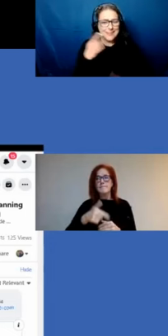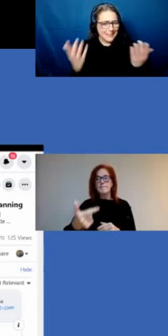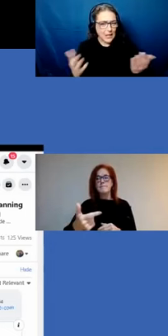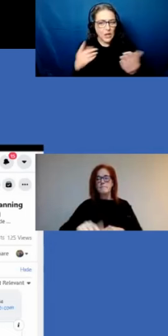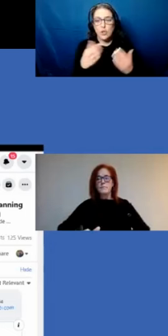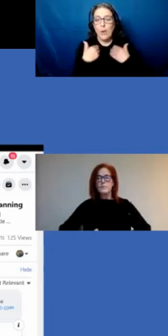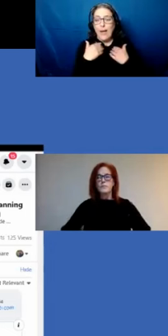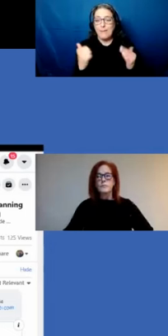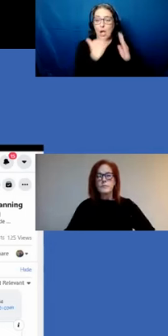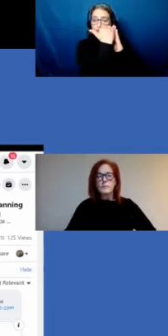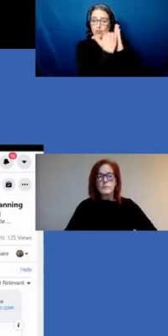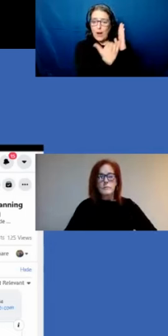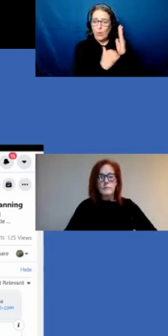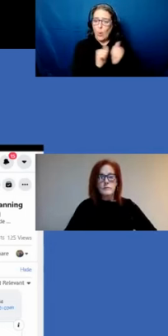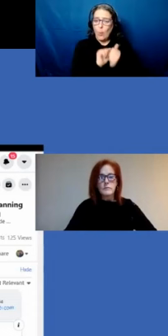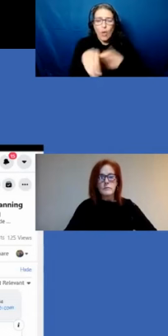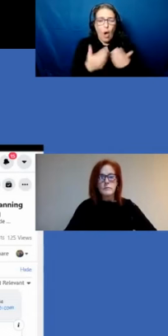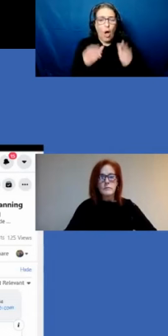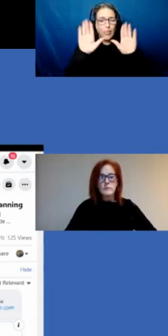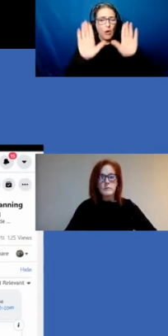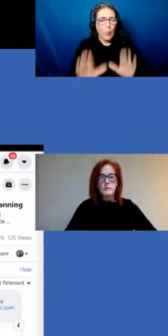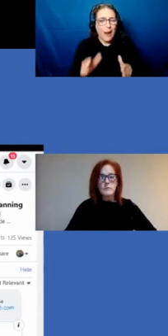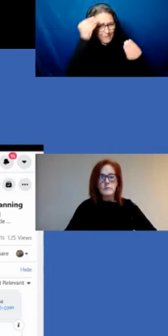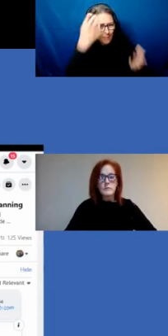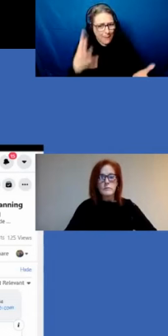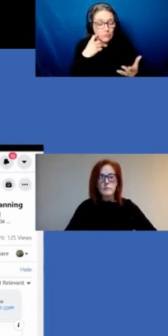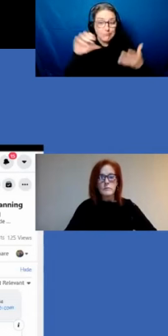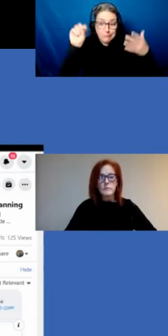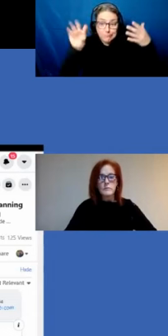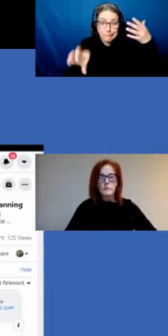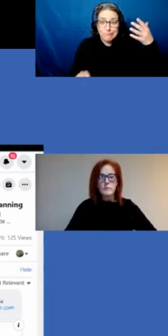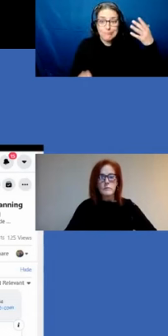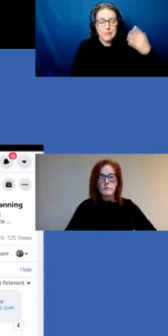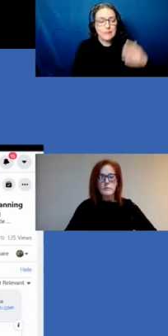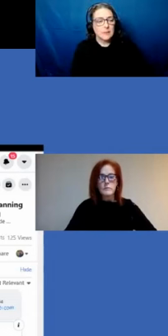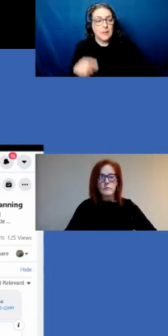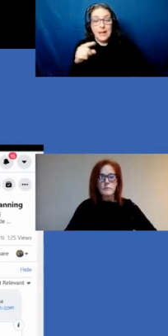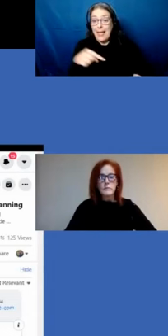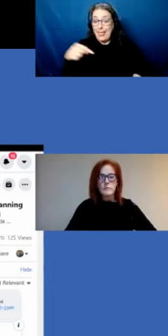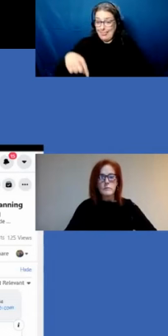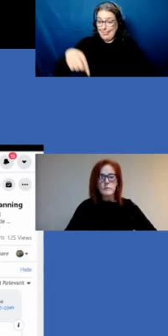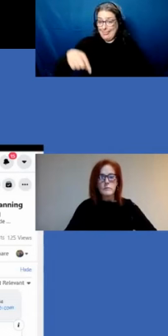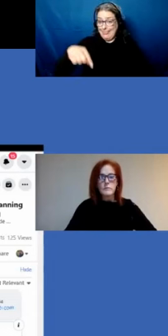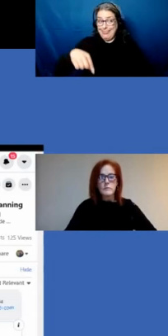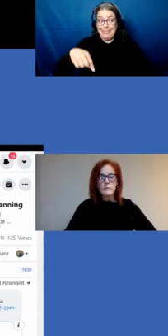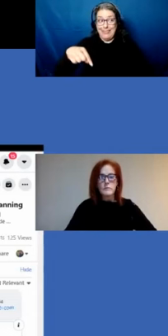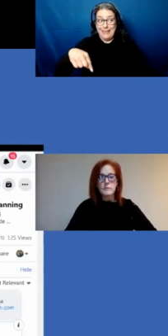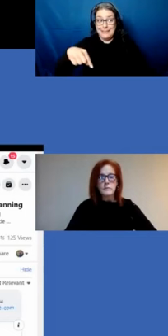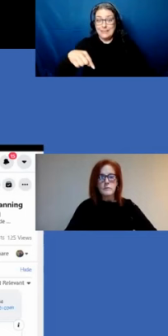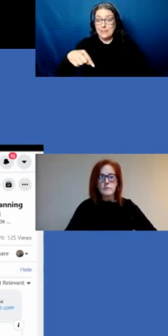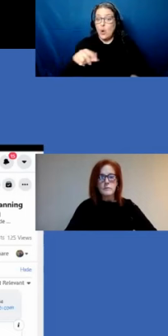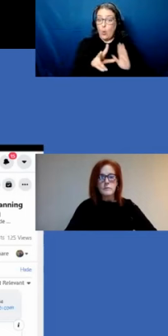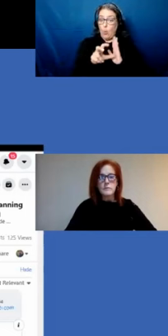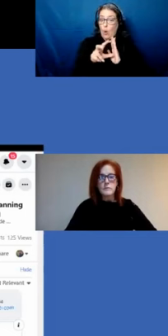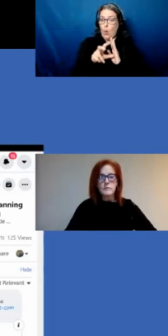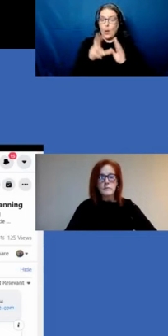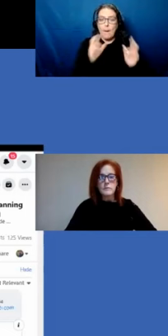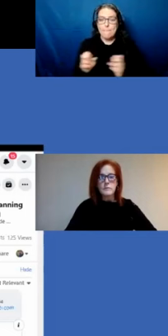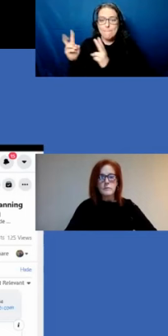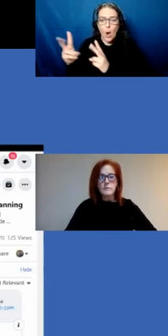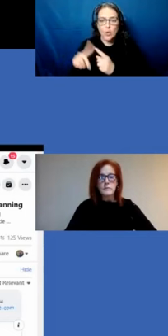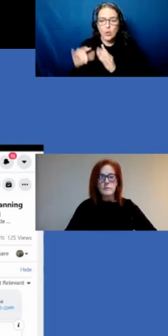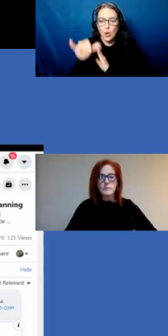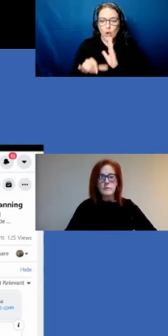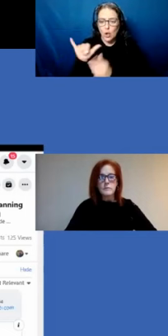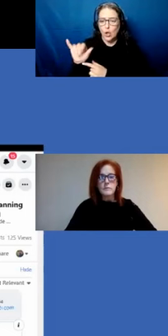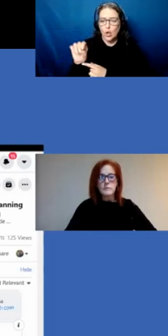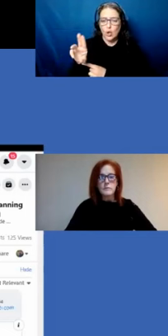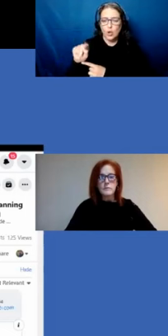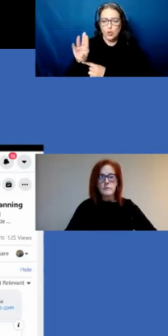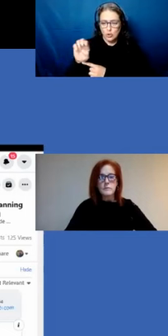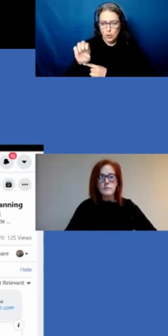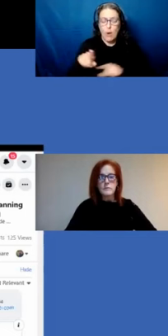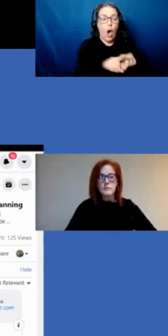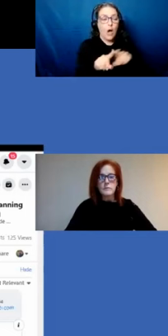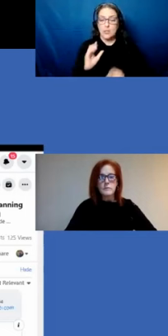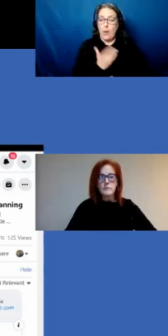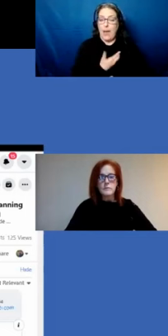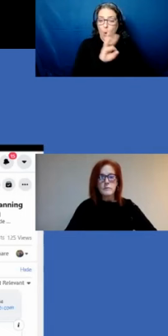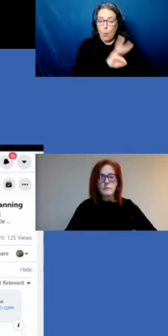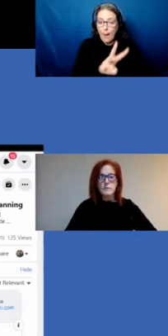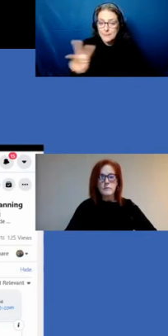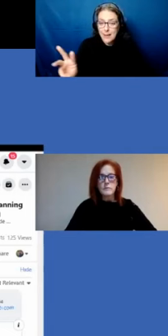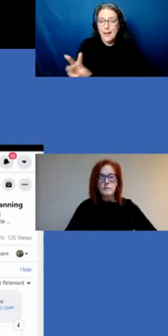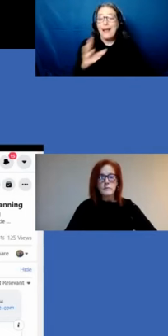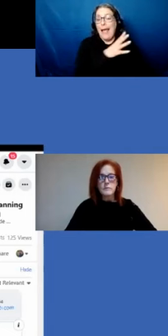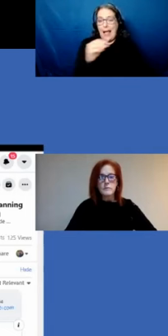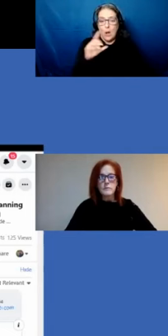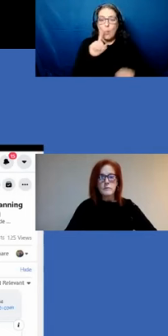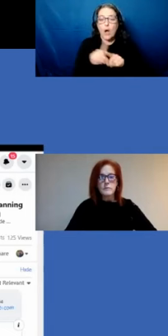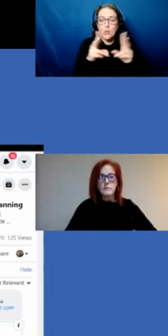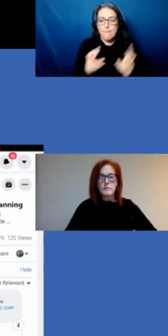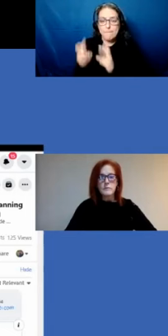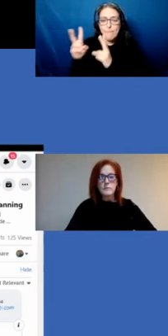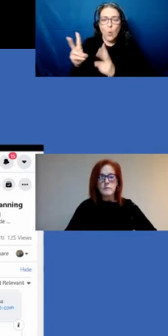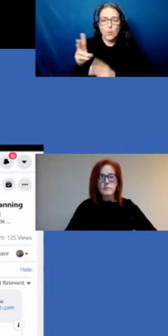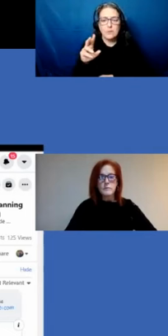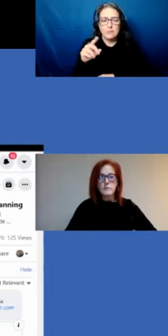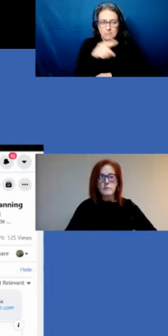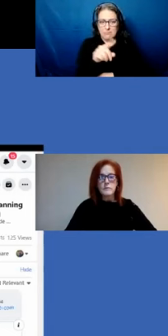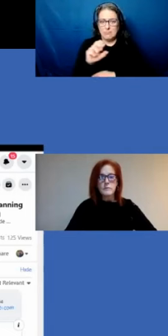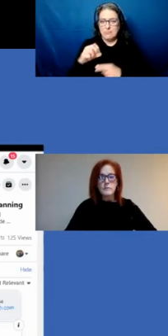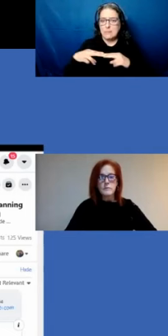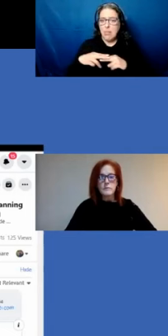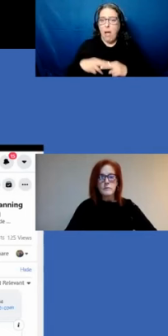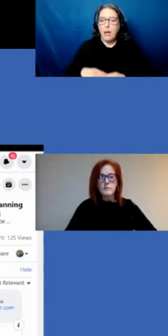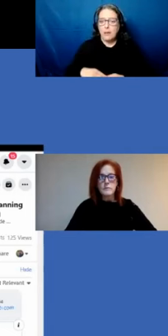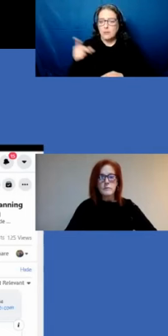Our brochures. They're being translated now.